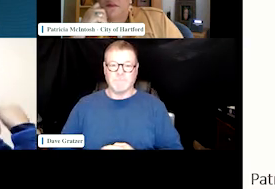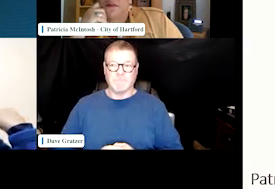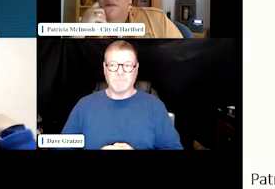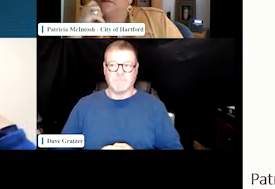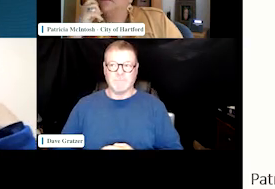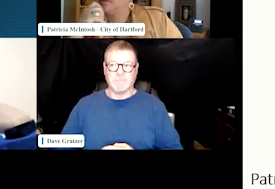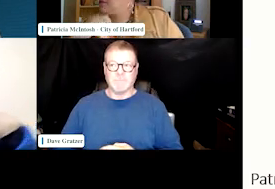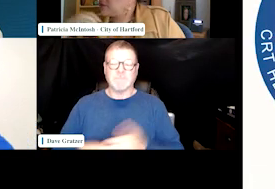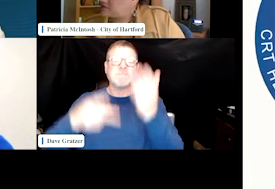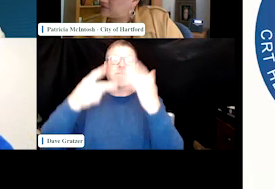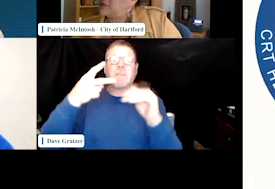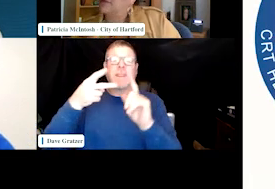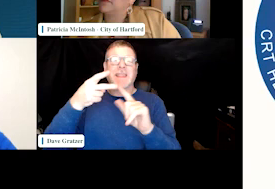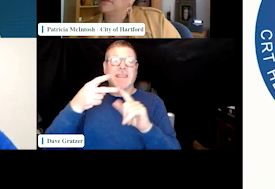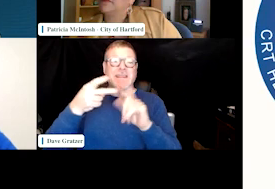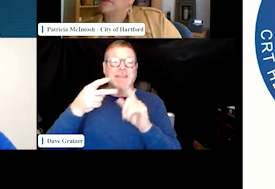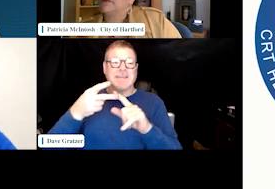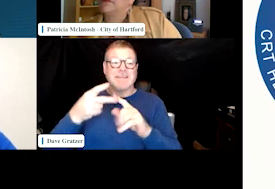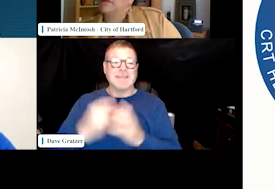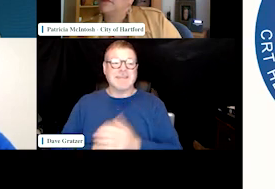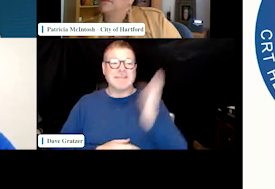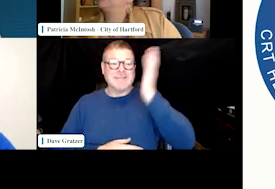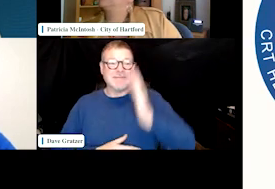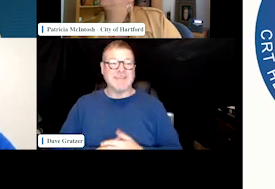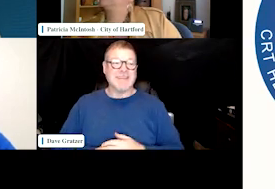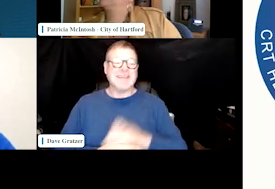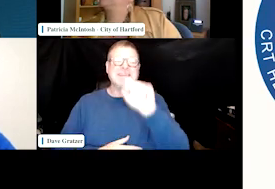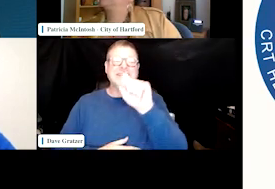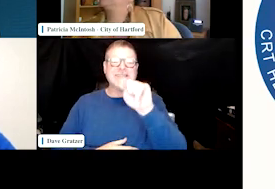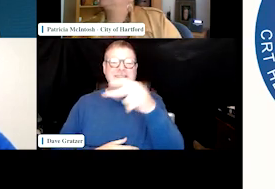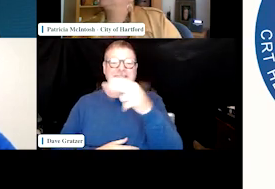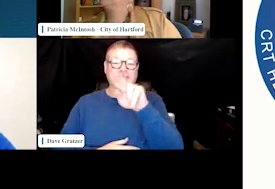Our next speaker is Stephanie Perez.